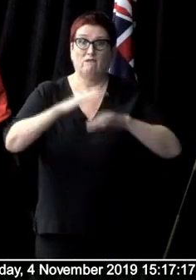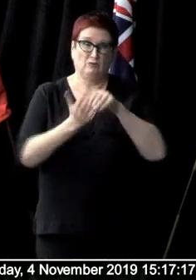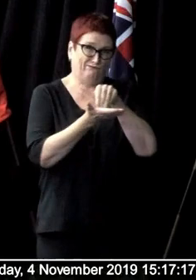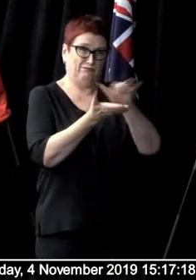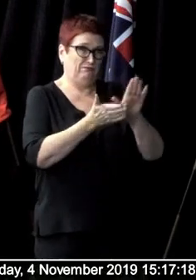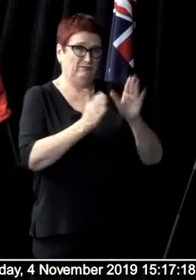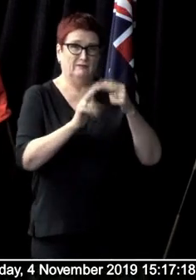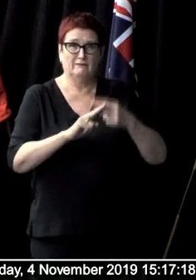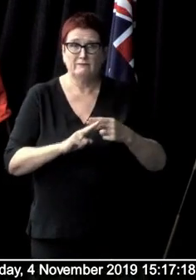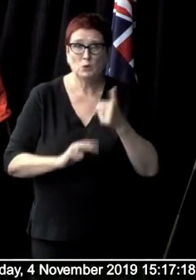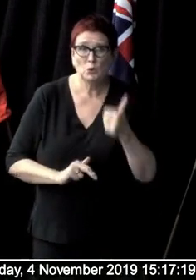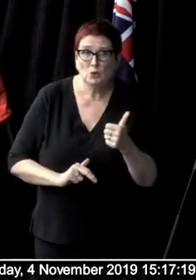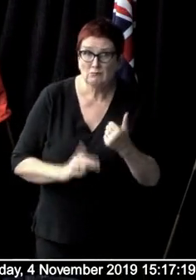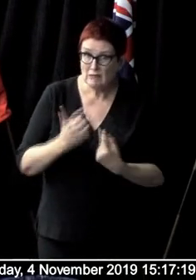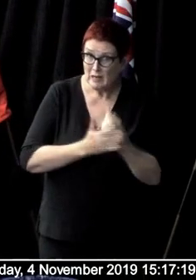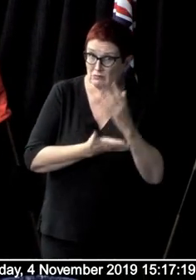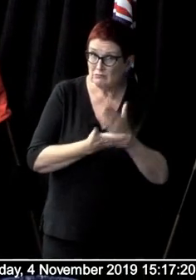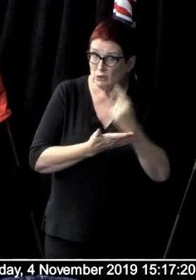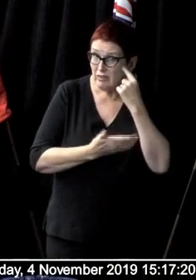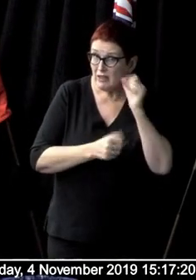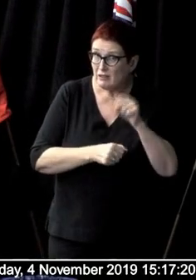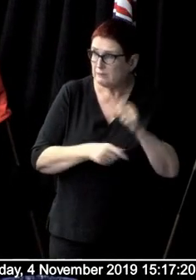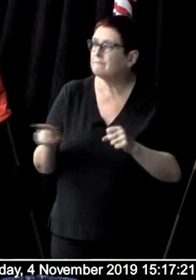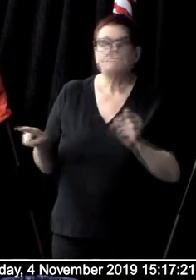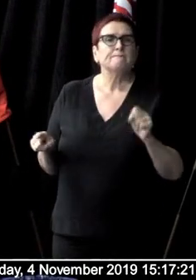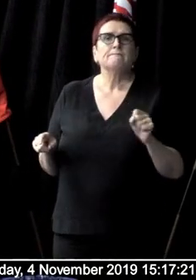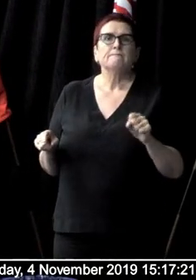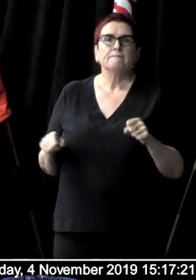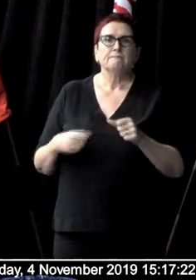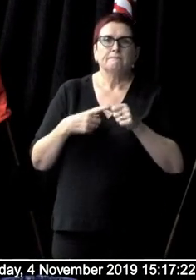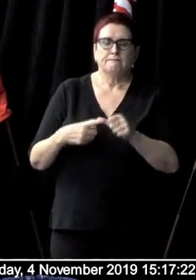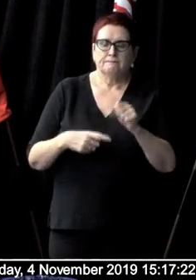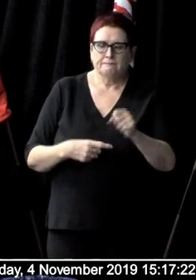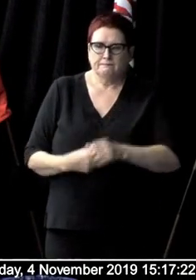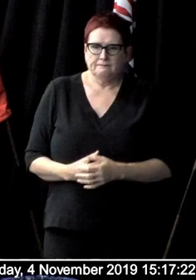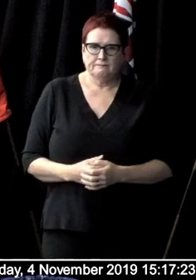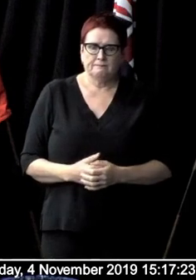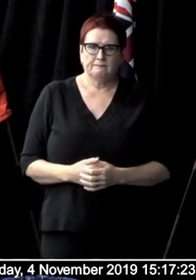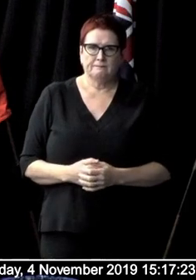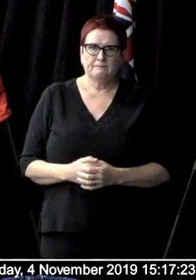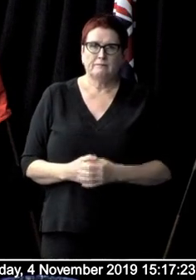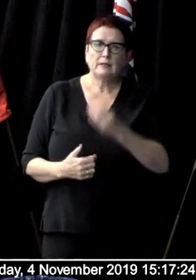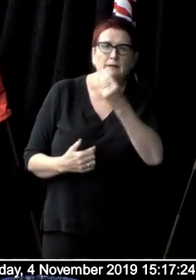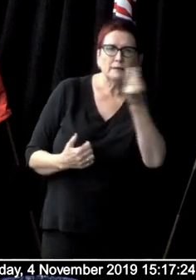So one of – one of the things that has been – a number of families have reported that